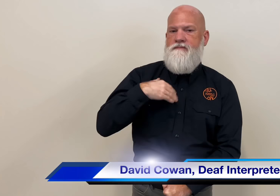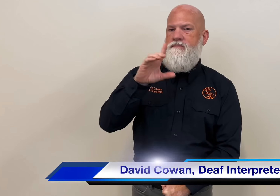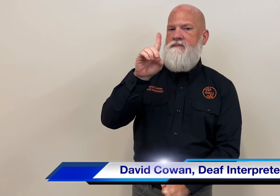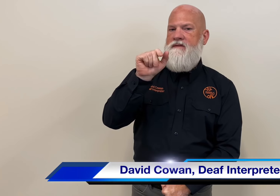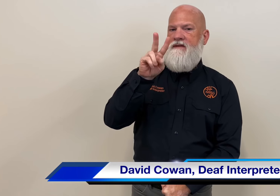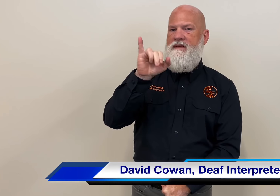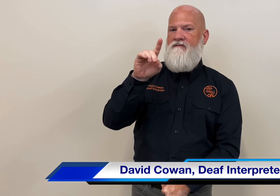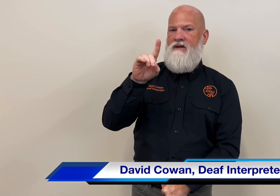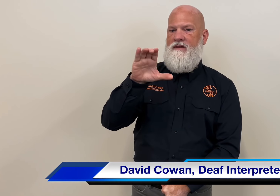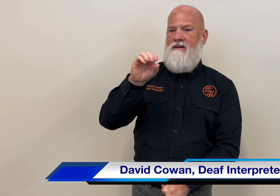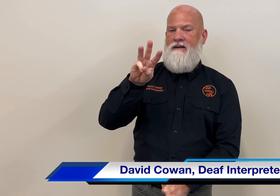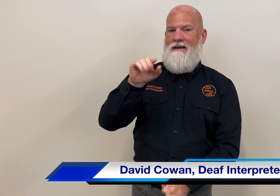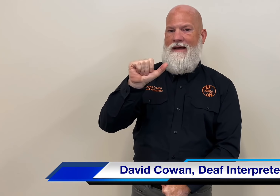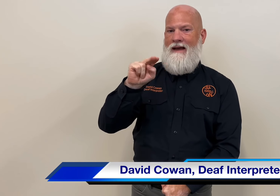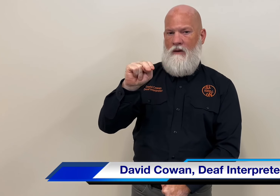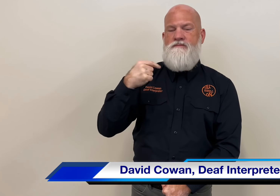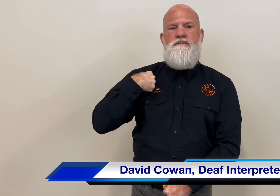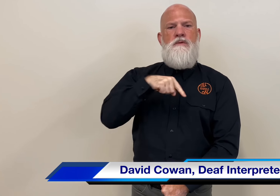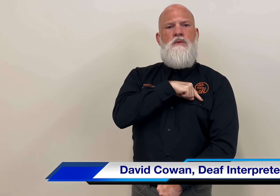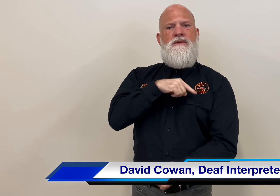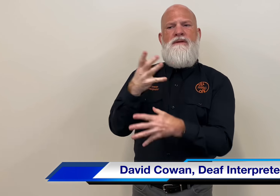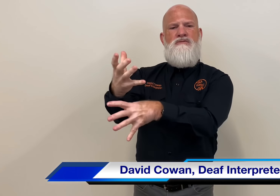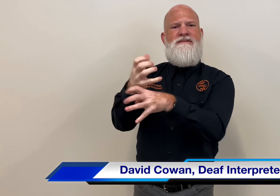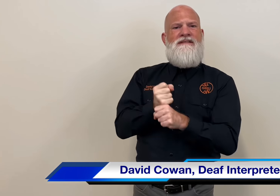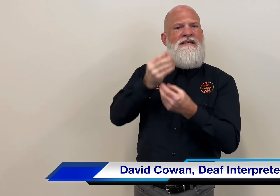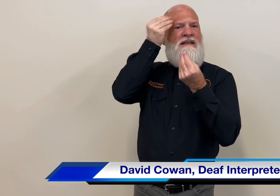My name is David Cowan, Deaf Interpreter